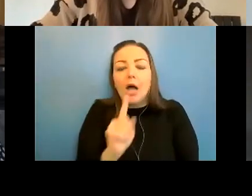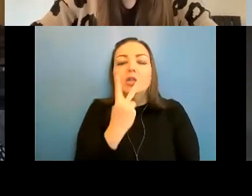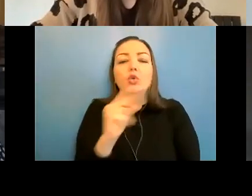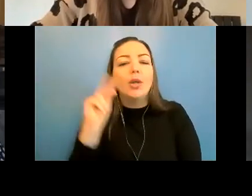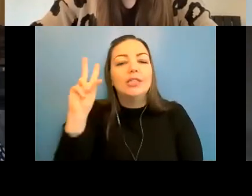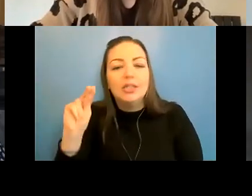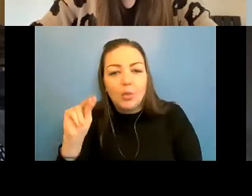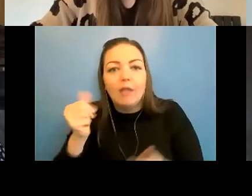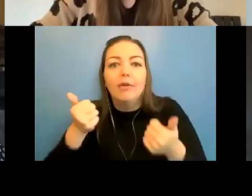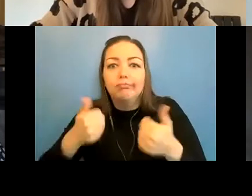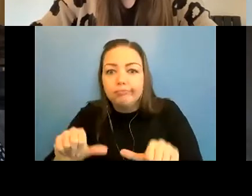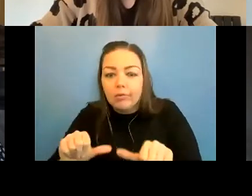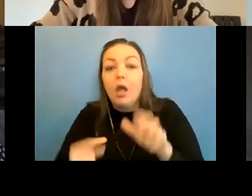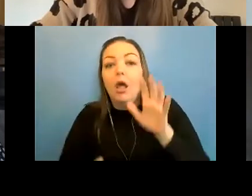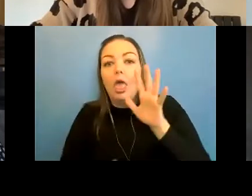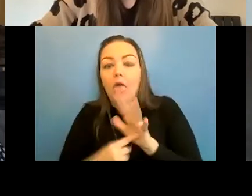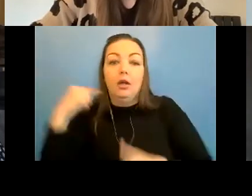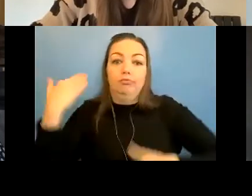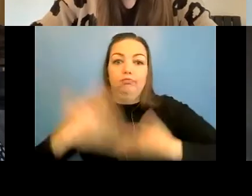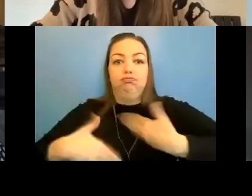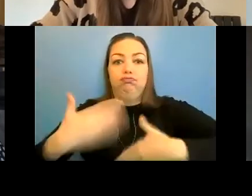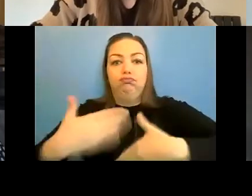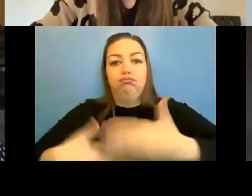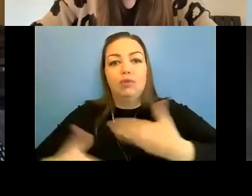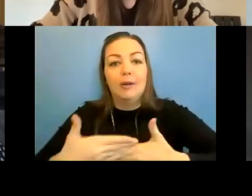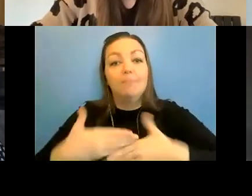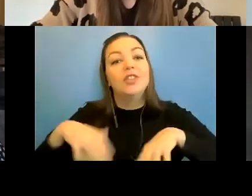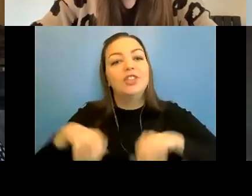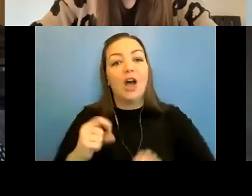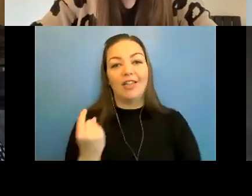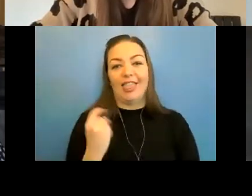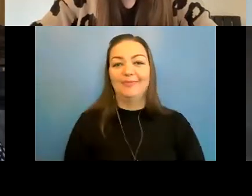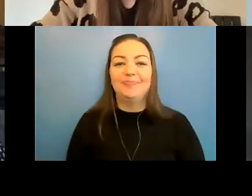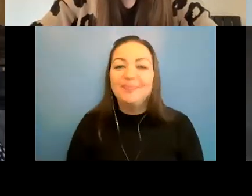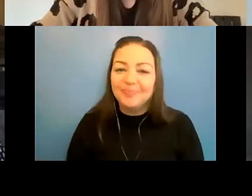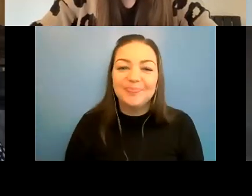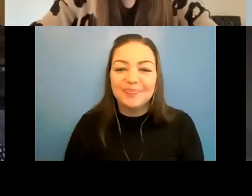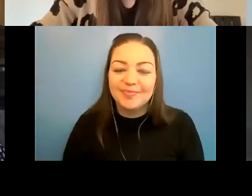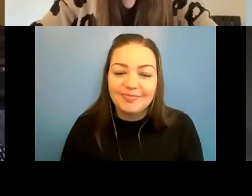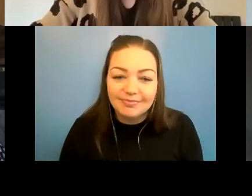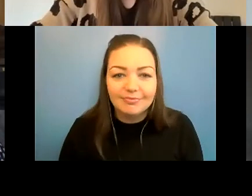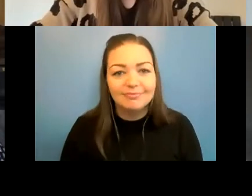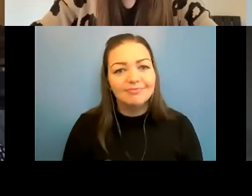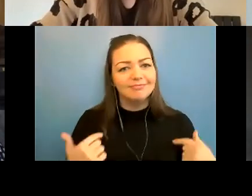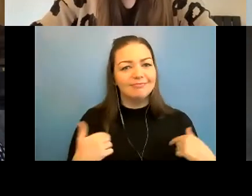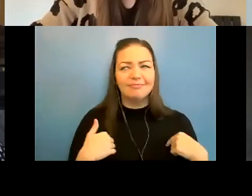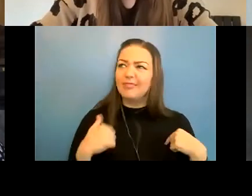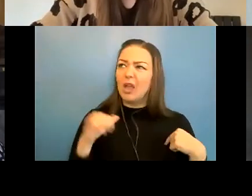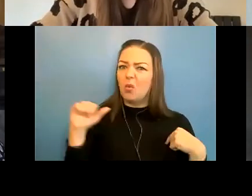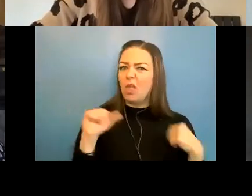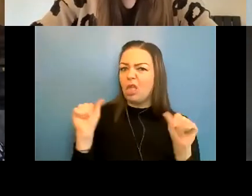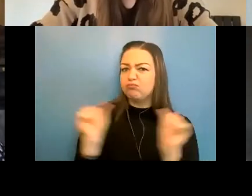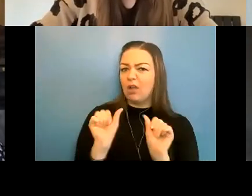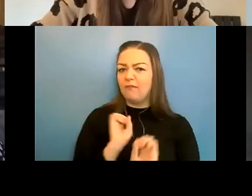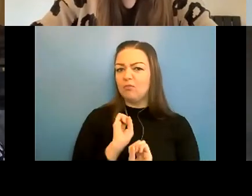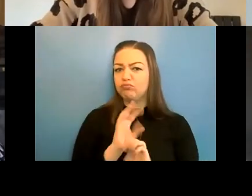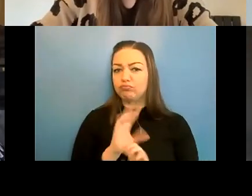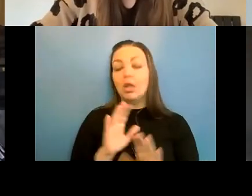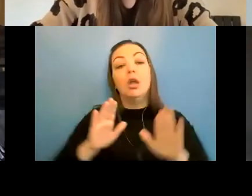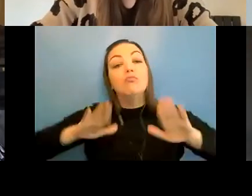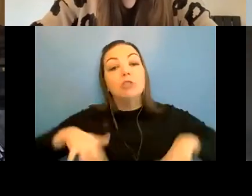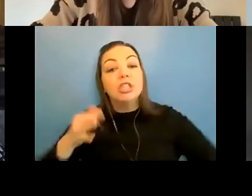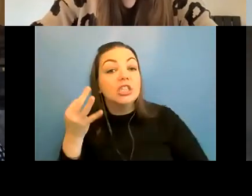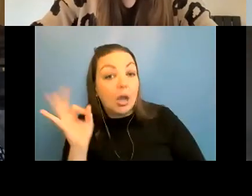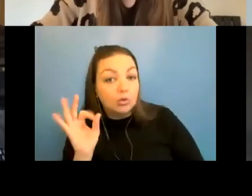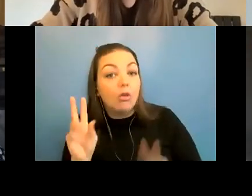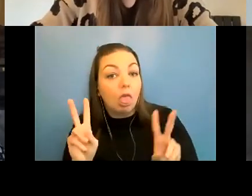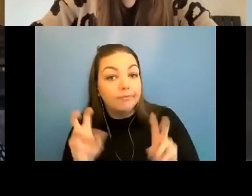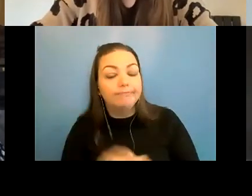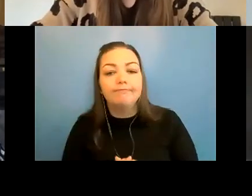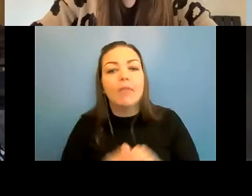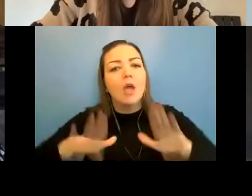but 2012 was very much a kind of key catalyst moment.